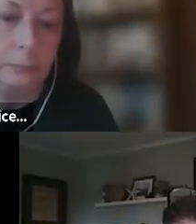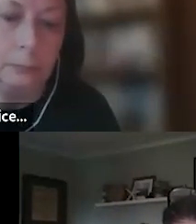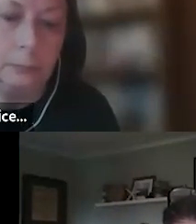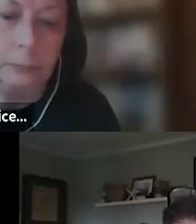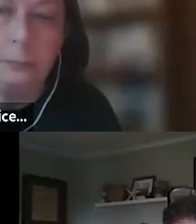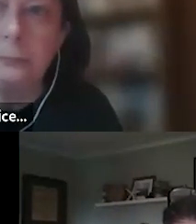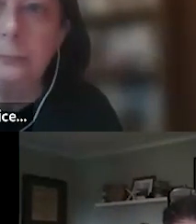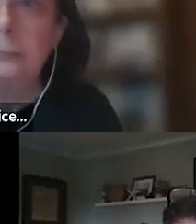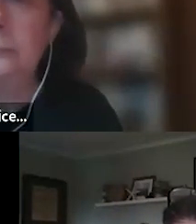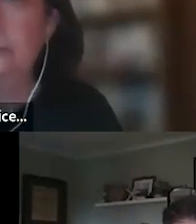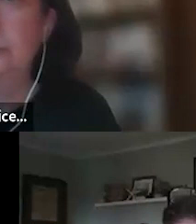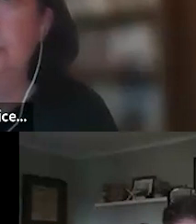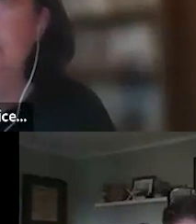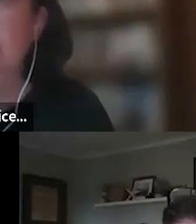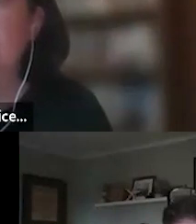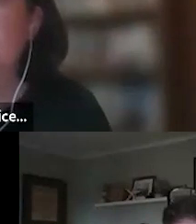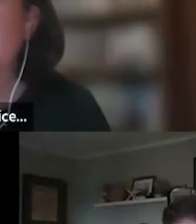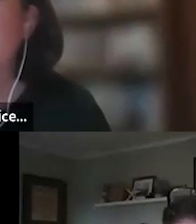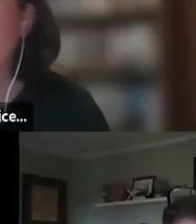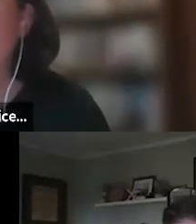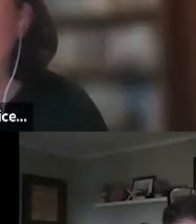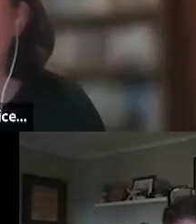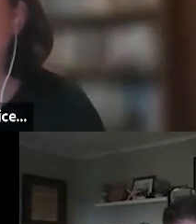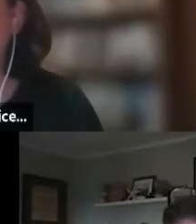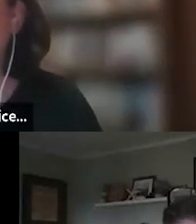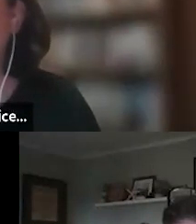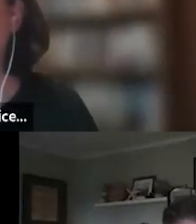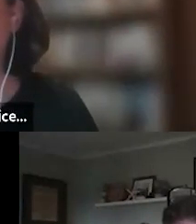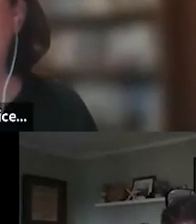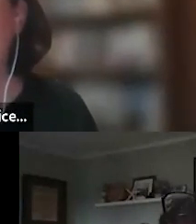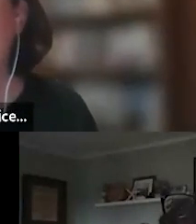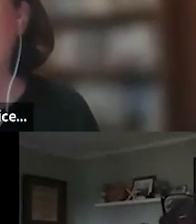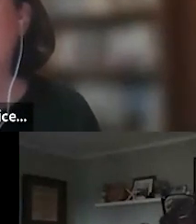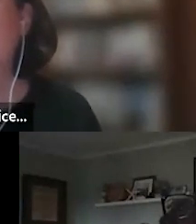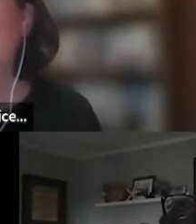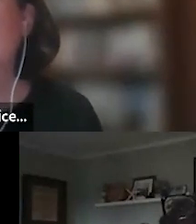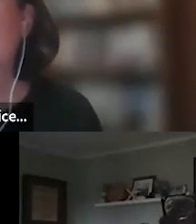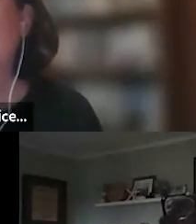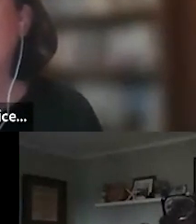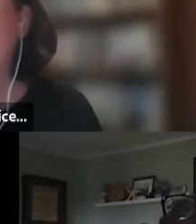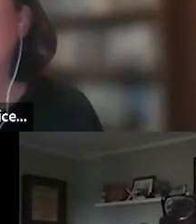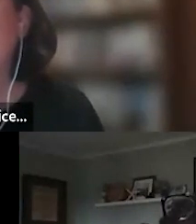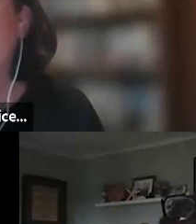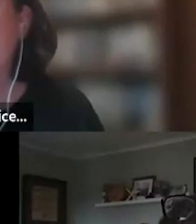which are a voucher that enable individuals to take that voucher to a private landlord